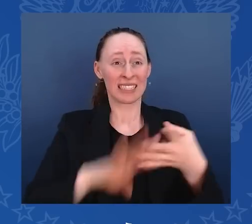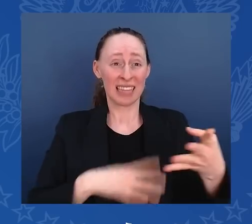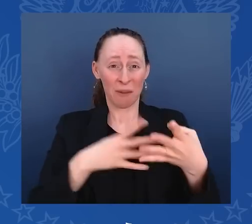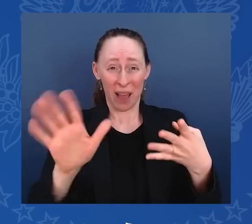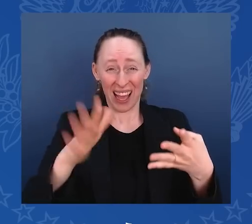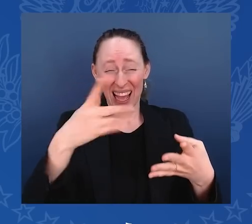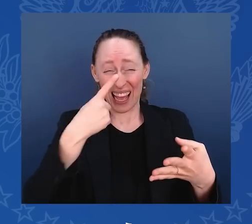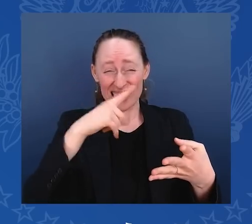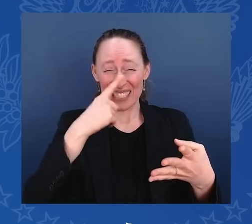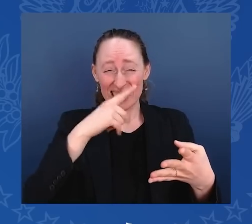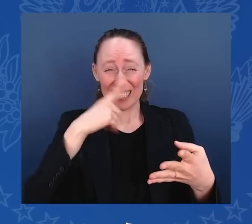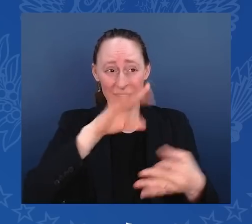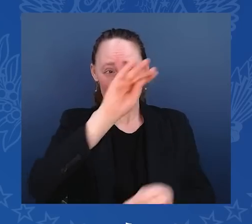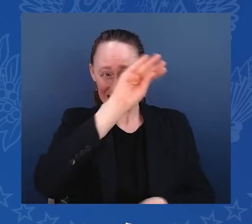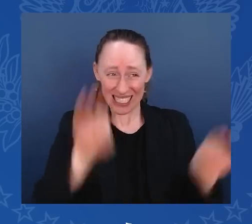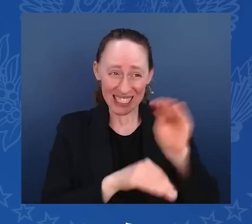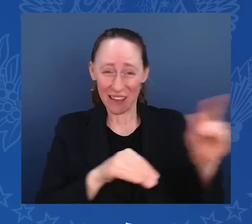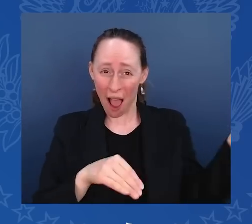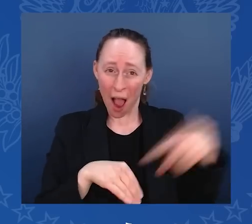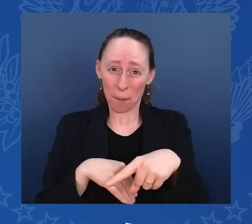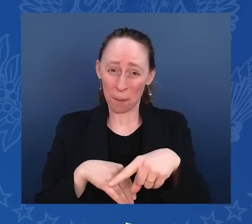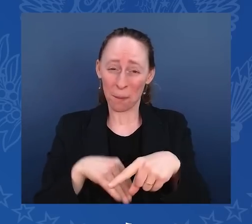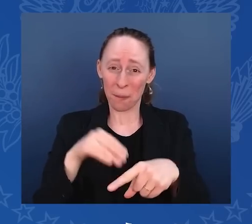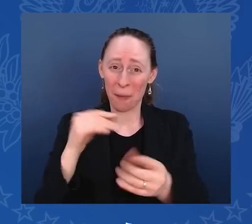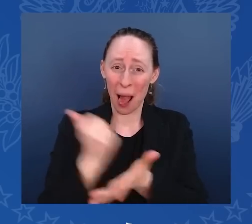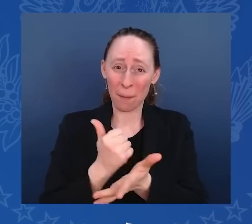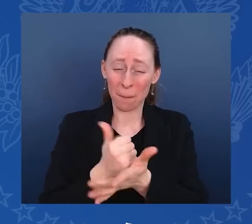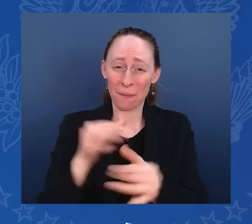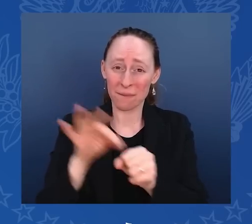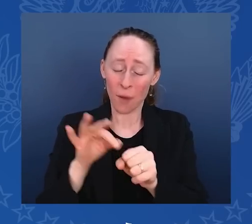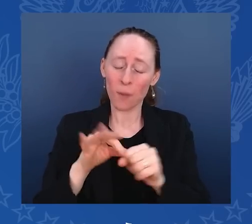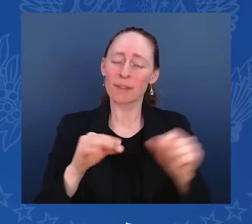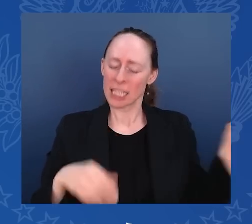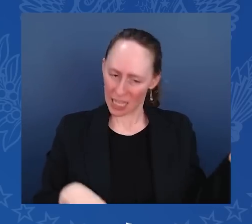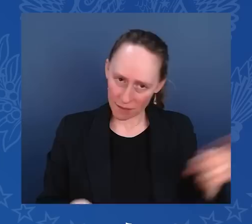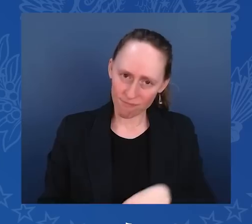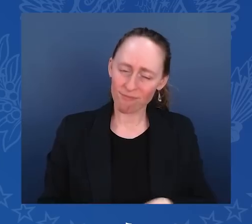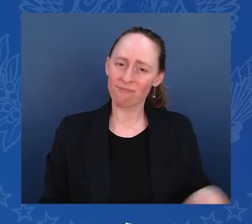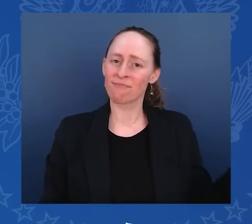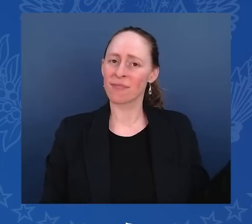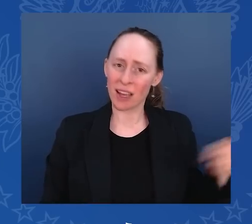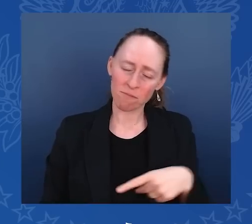it might not have happened. Finally, thank you to all my colleagues on both sides of the aisle.